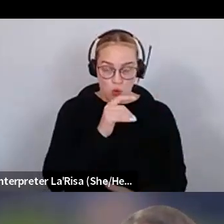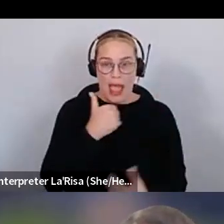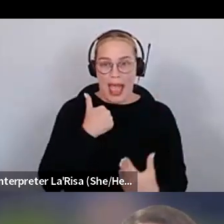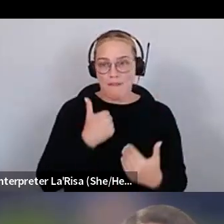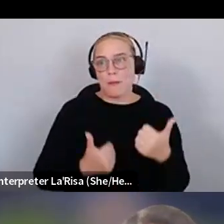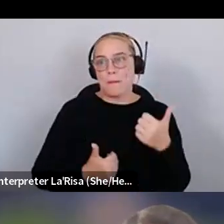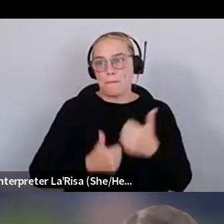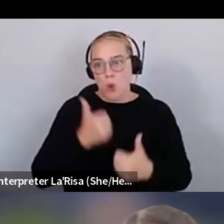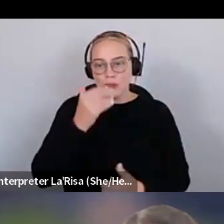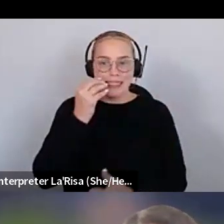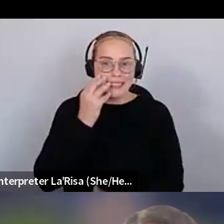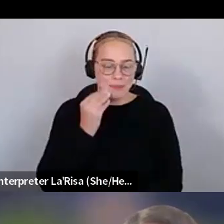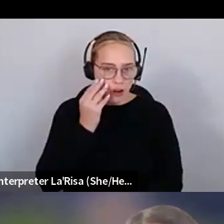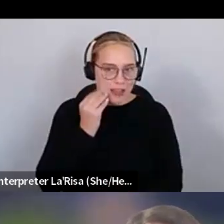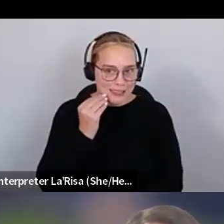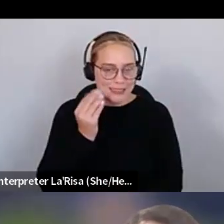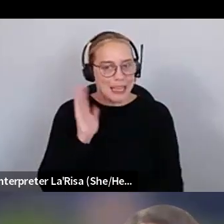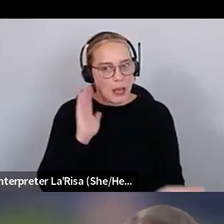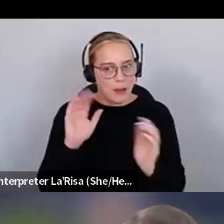interpreter. However, I am usually the person in the room with the most